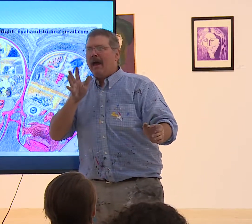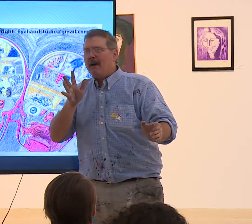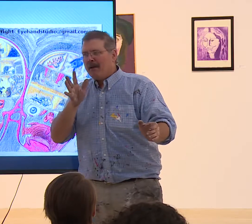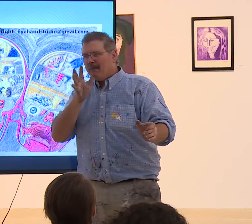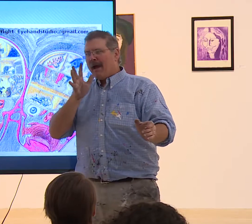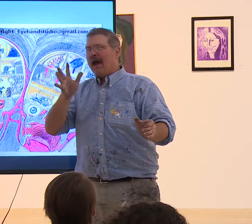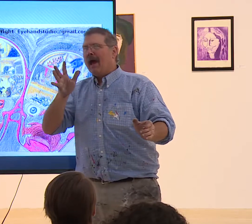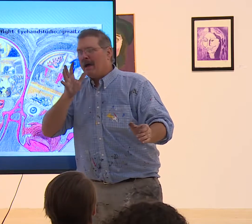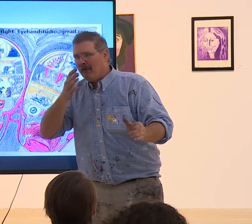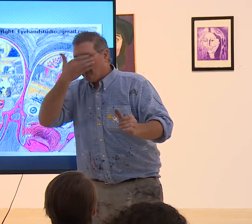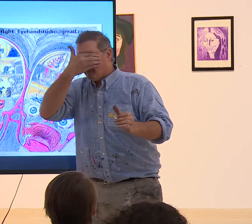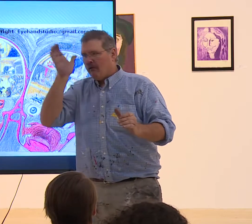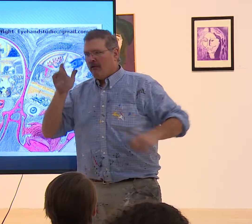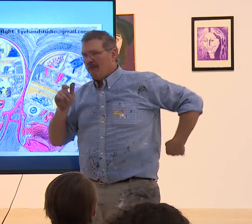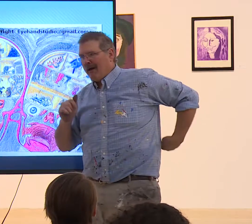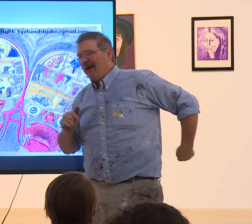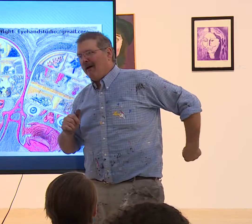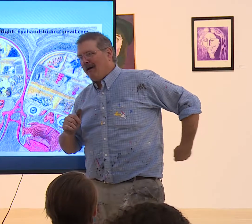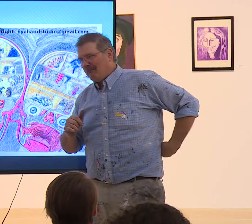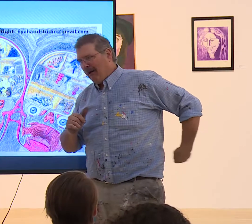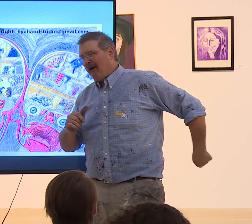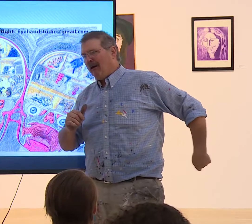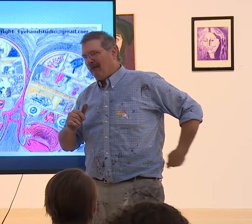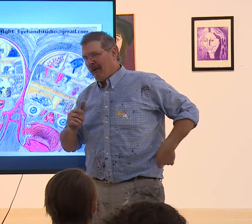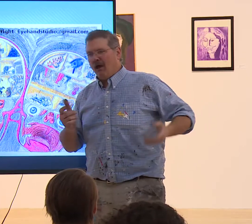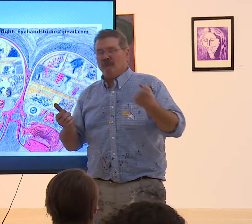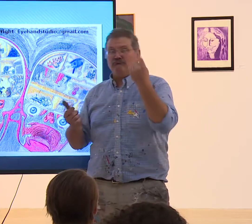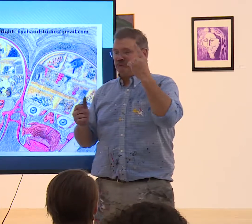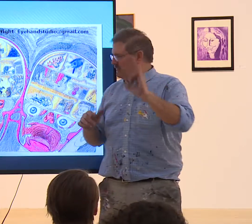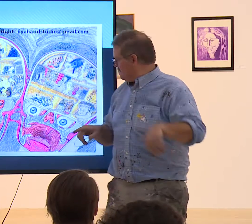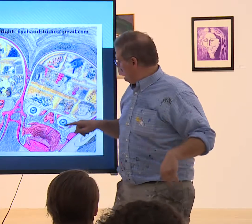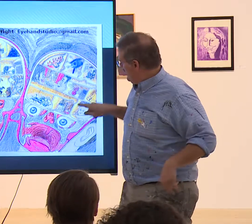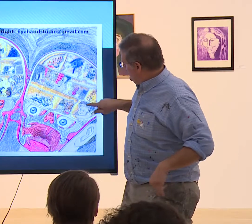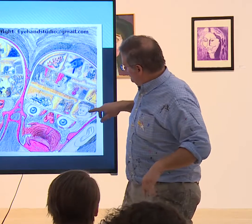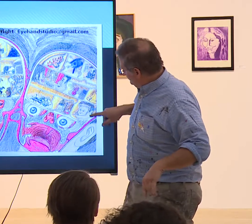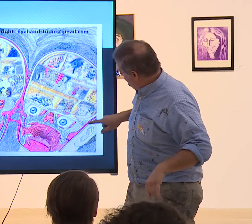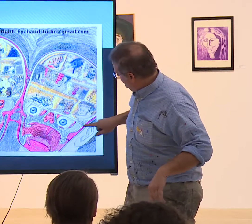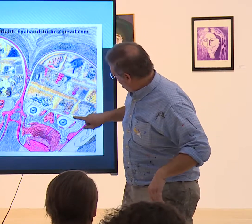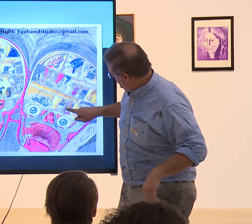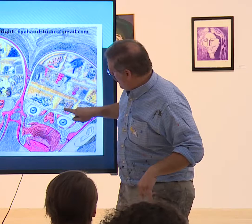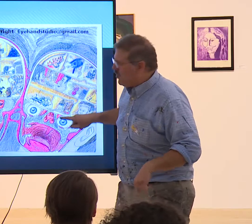So you know those babies, that if you pull the string in the back, they say, "Ma, ma, mom"?